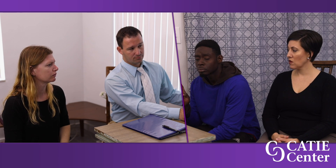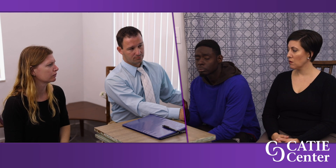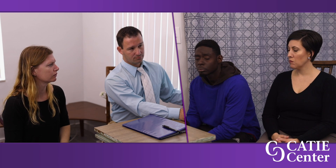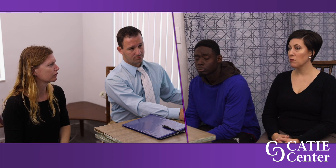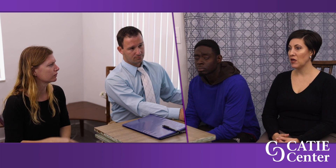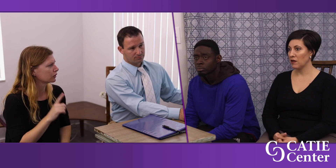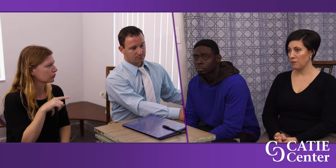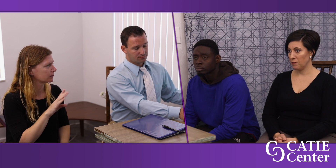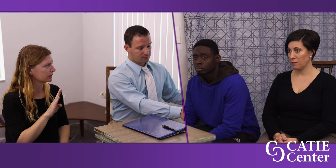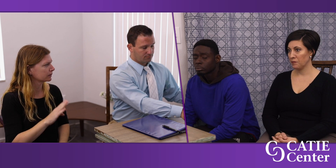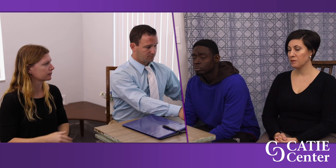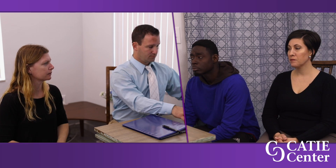B.